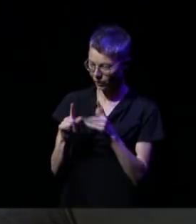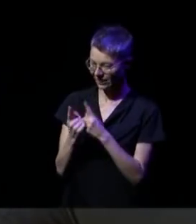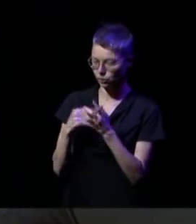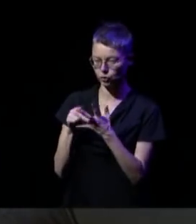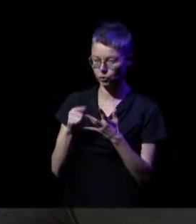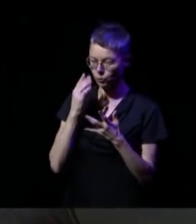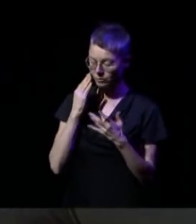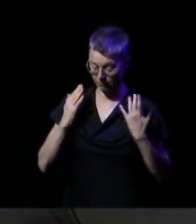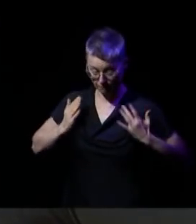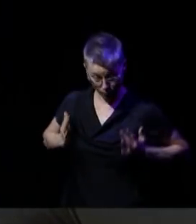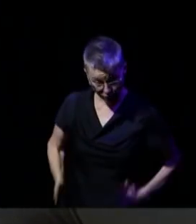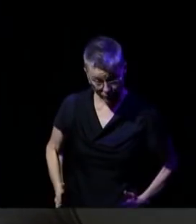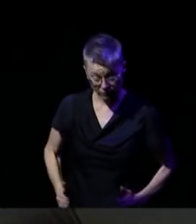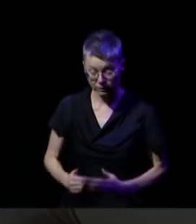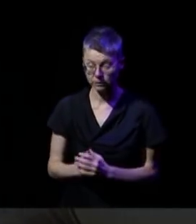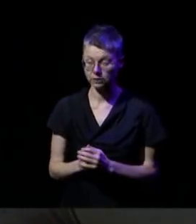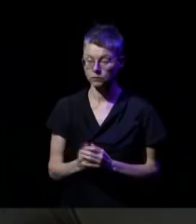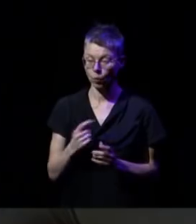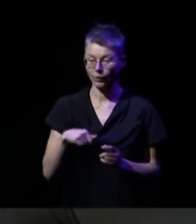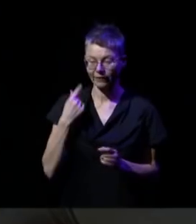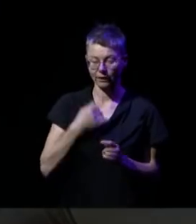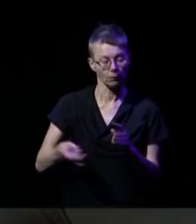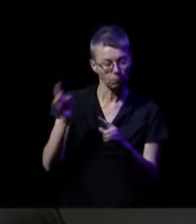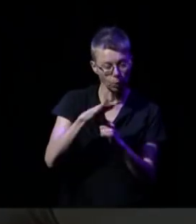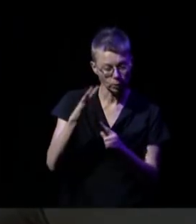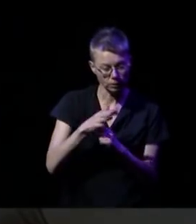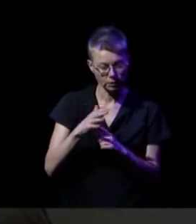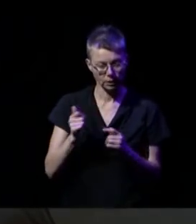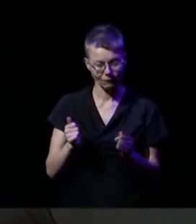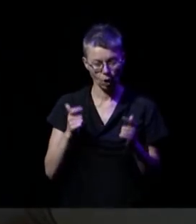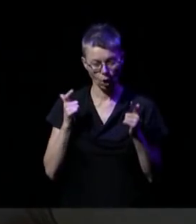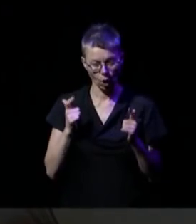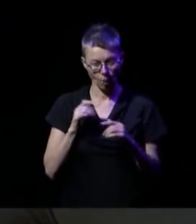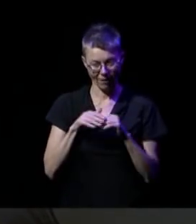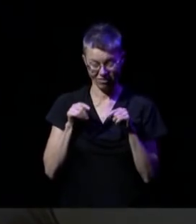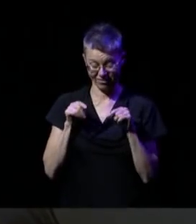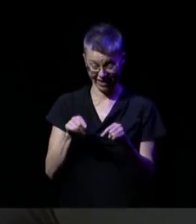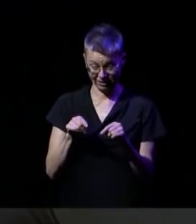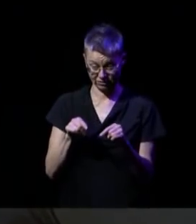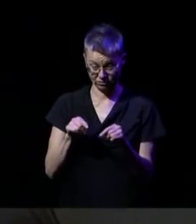with what we prioritise, you know. There is a lot about that, that is about keeping women